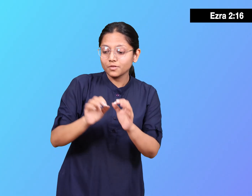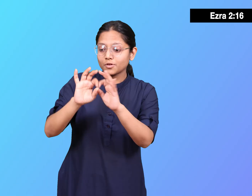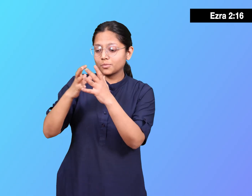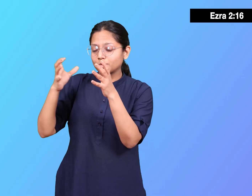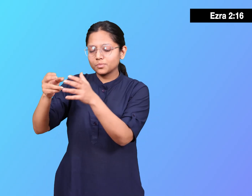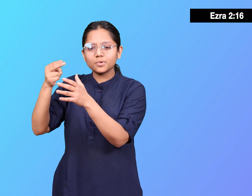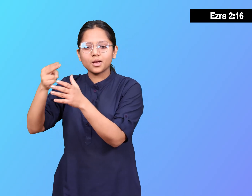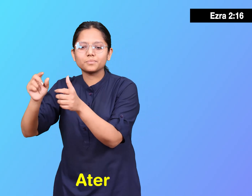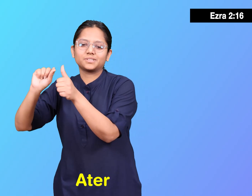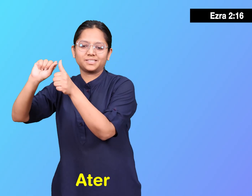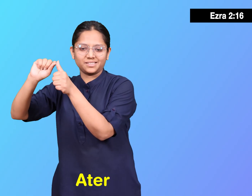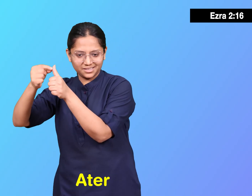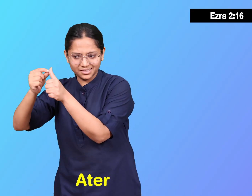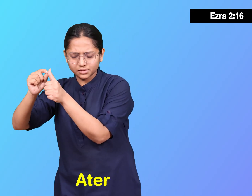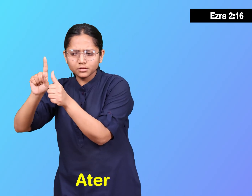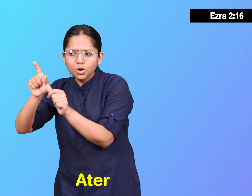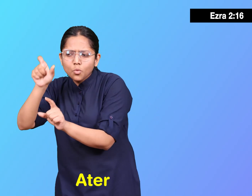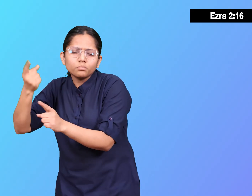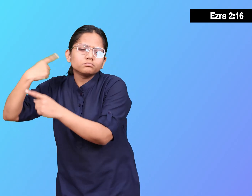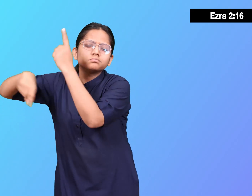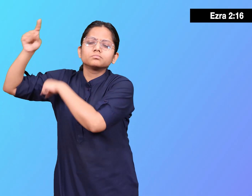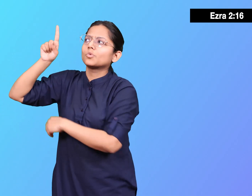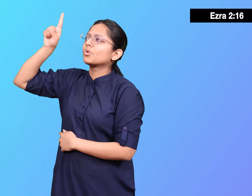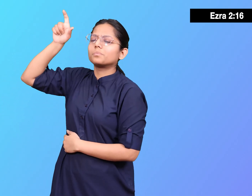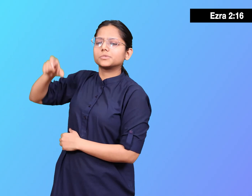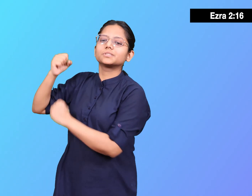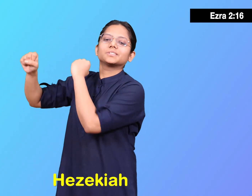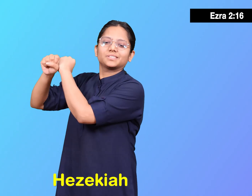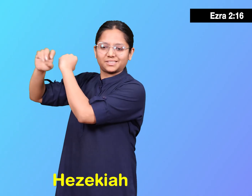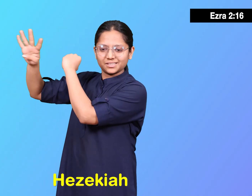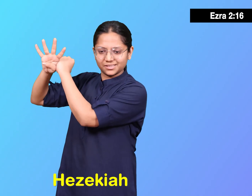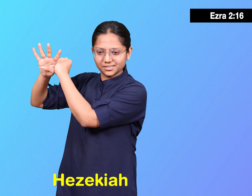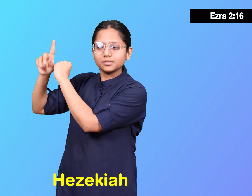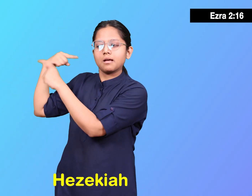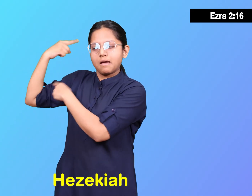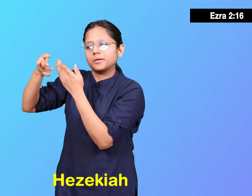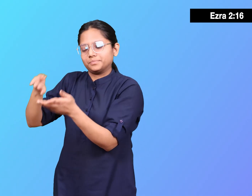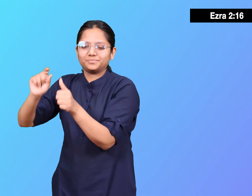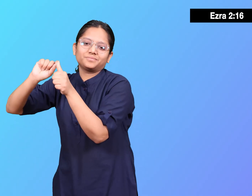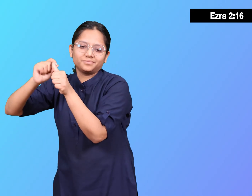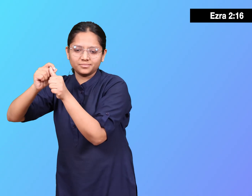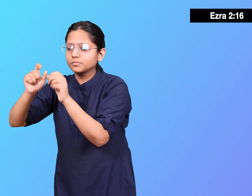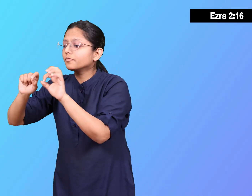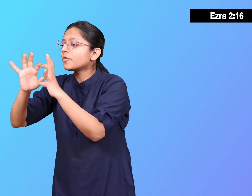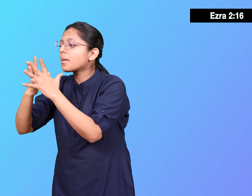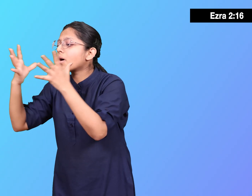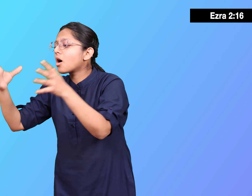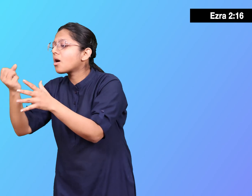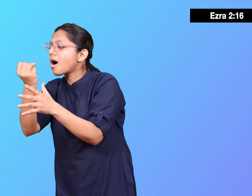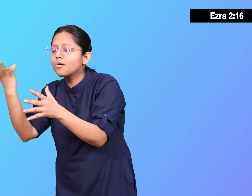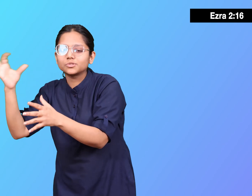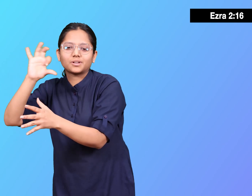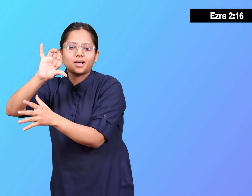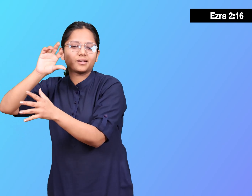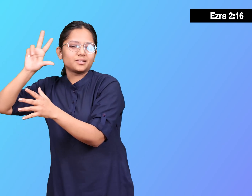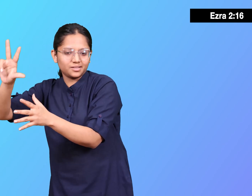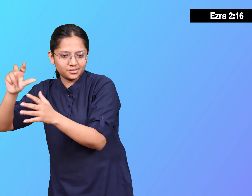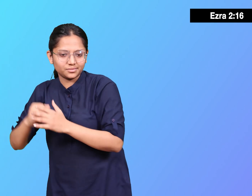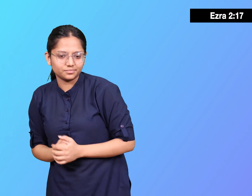the descendants of Ater through the family of Hezekiah: 98